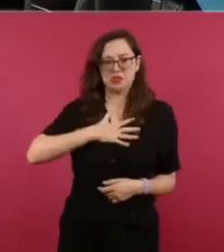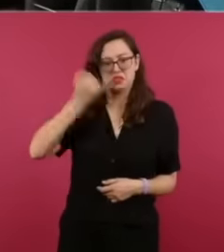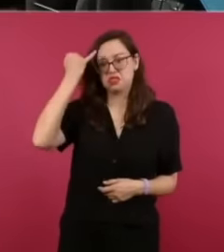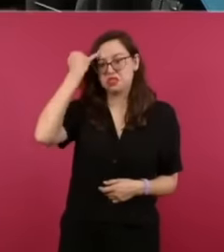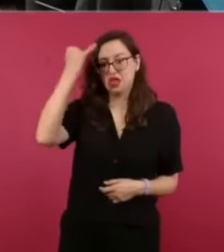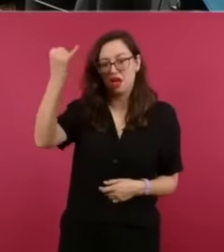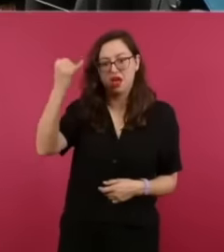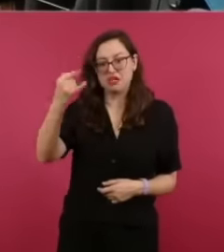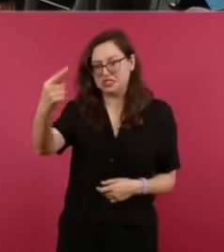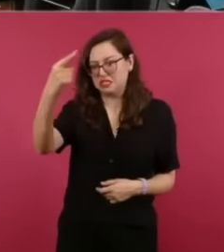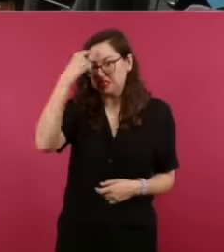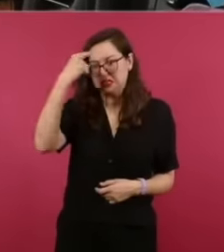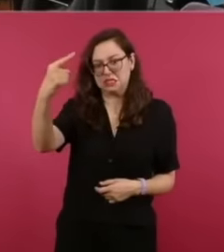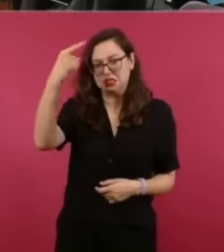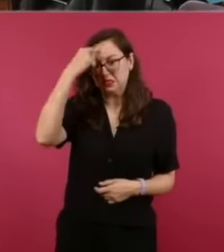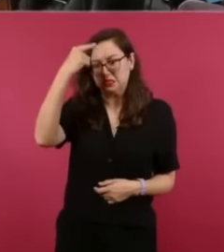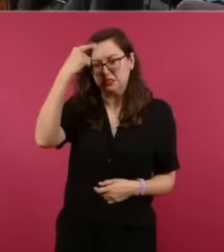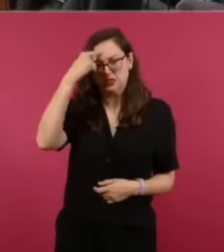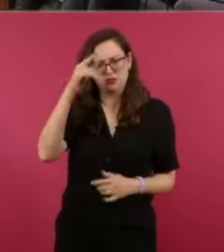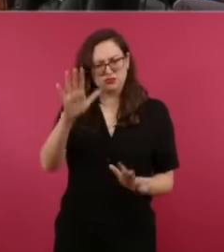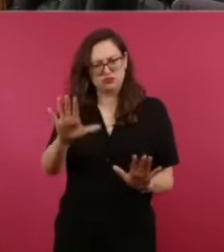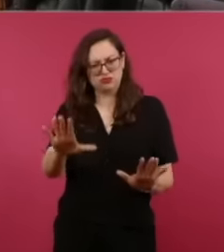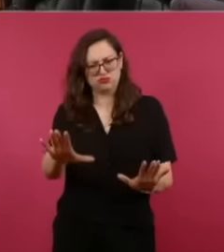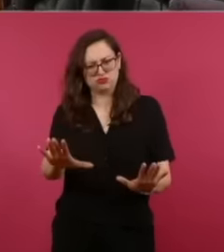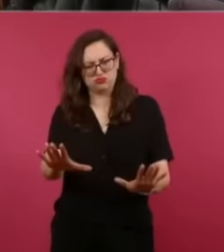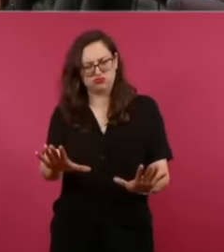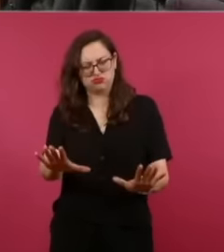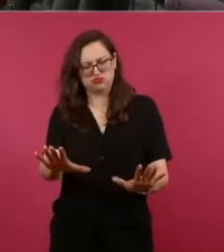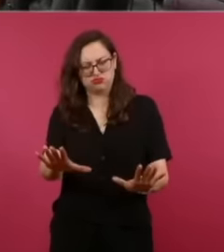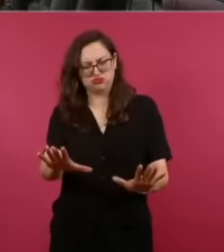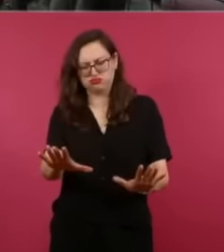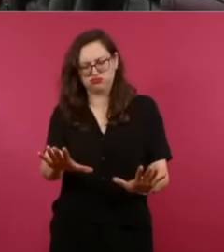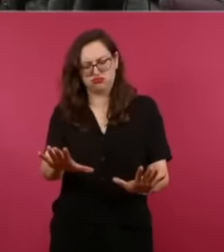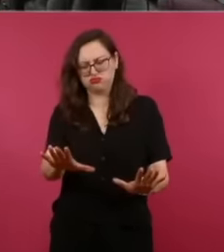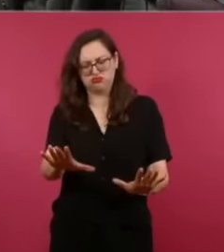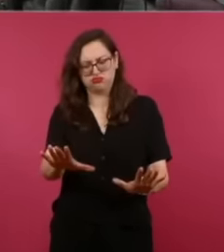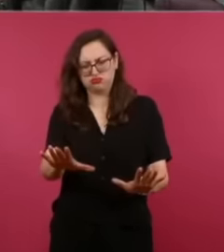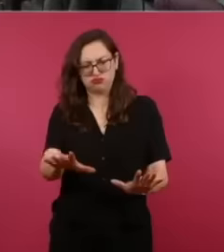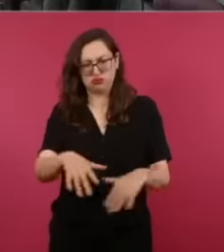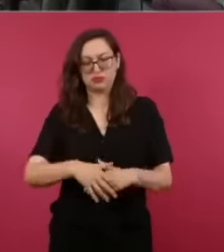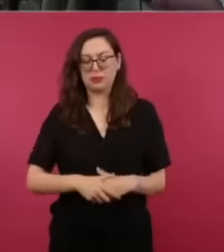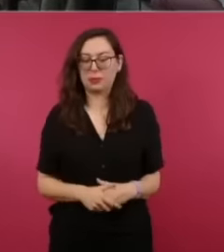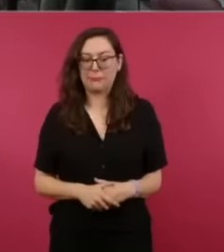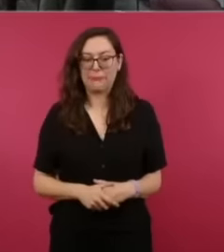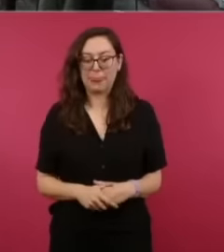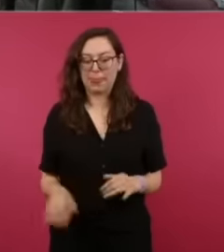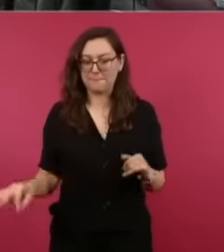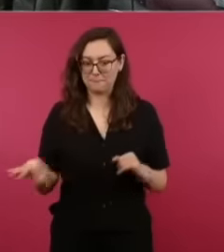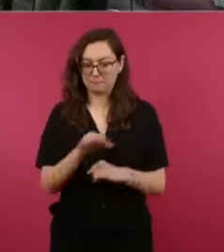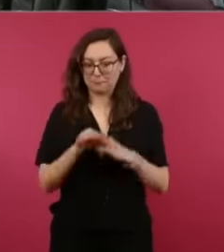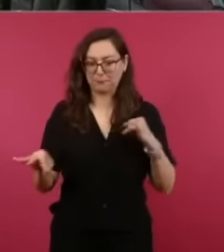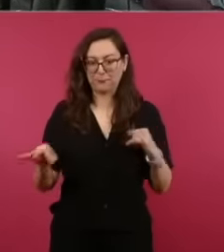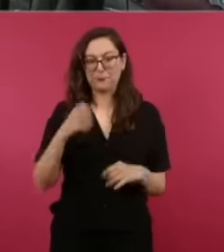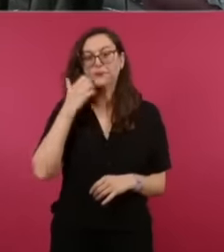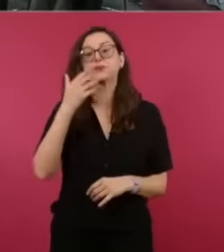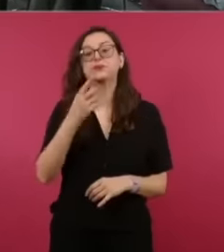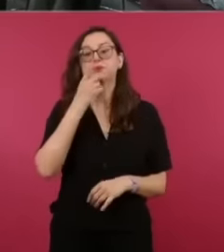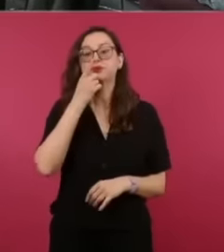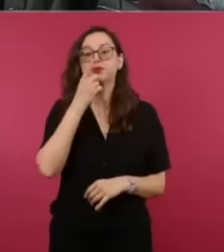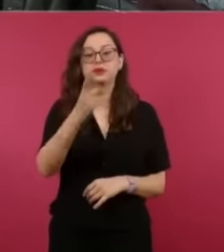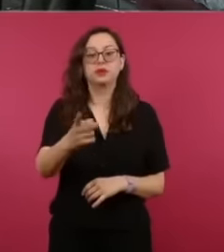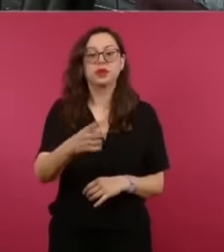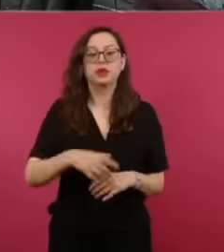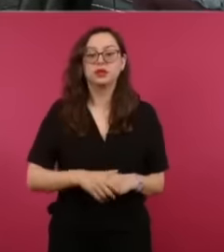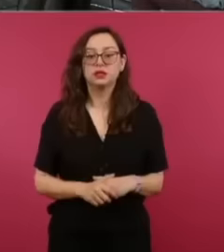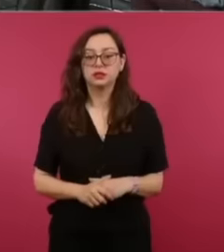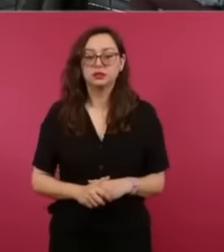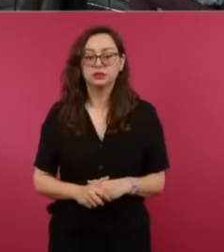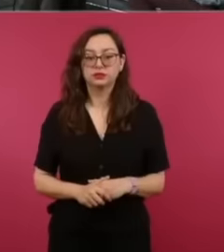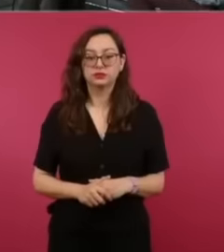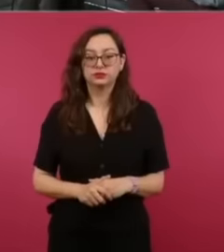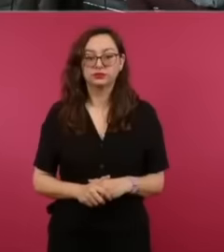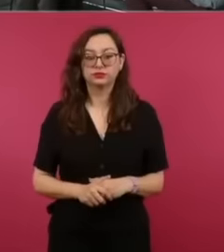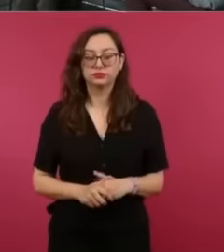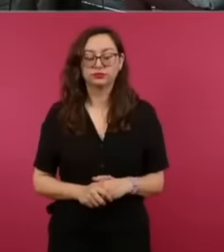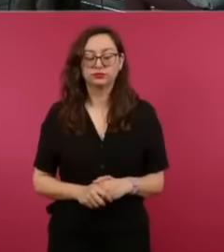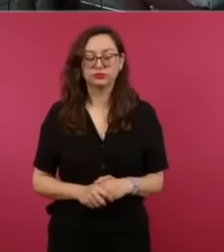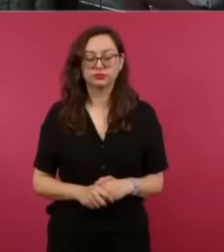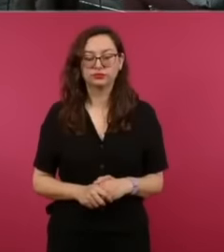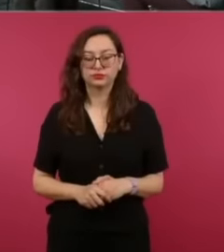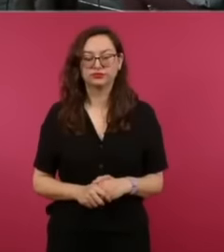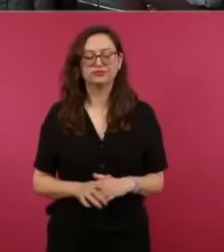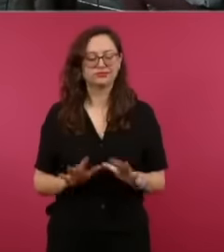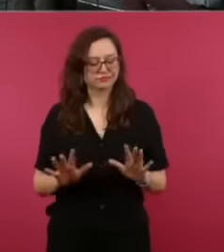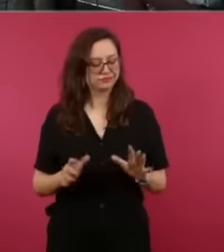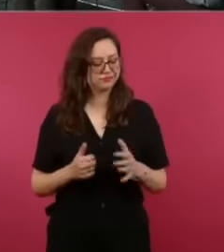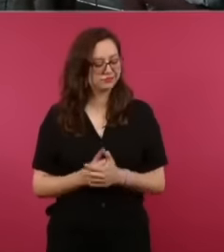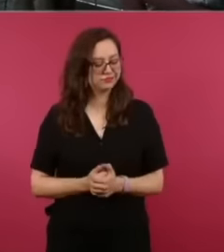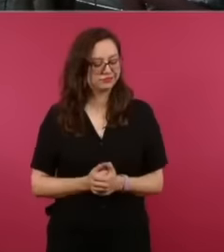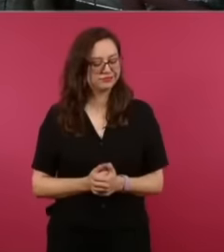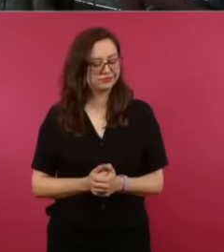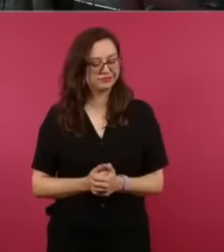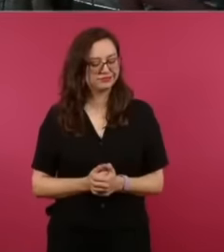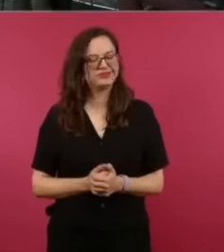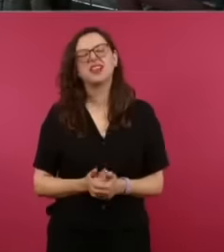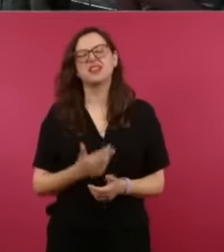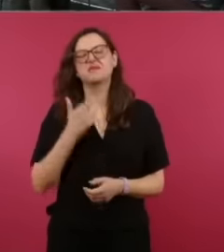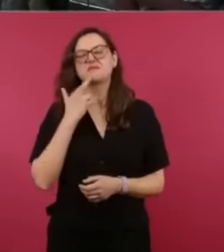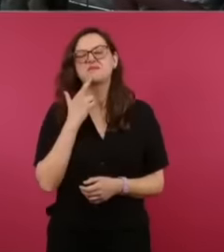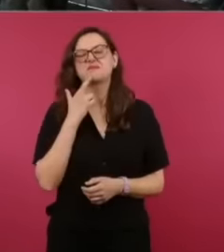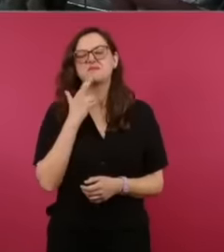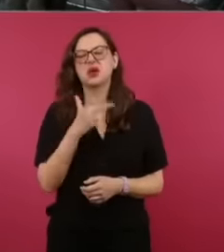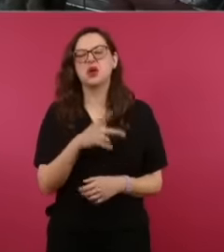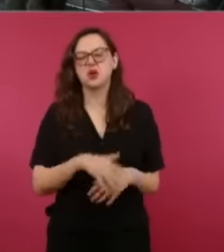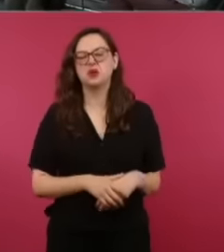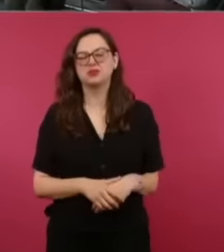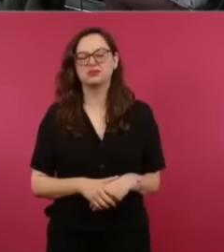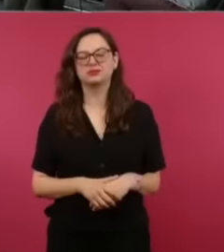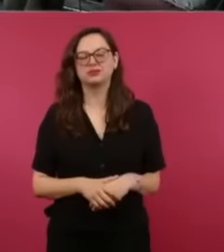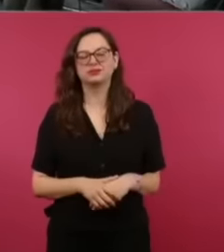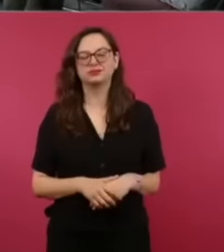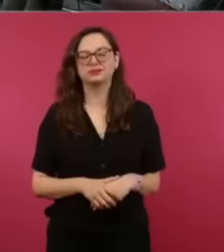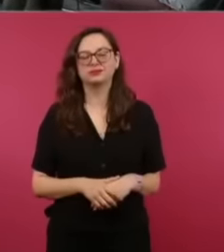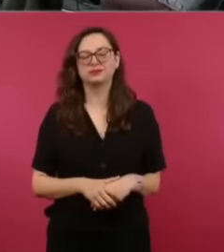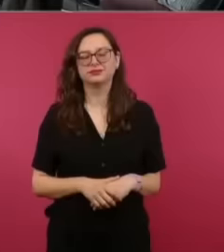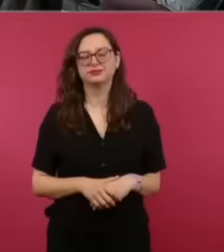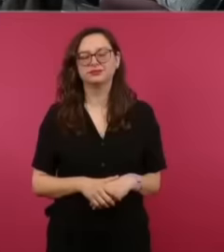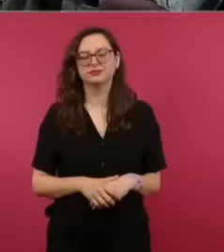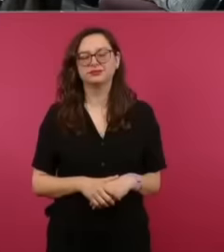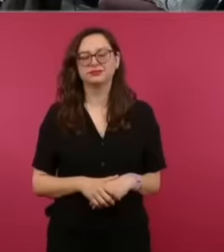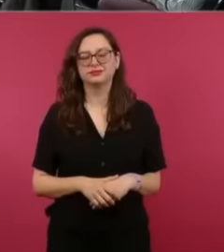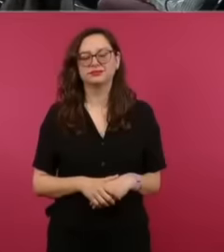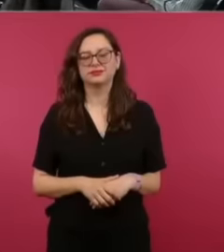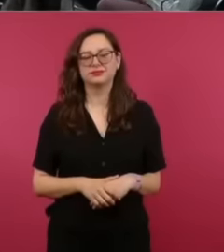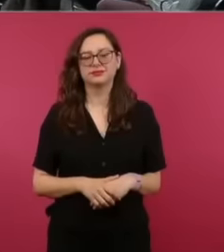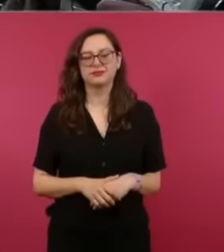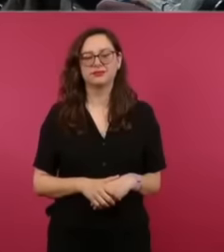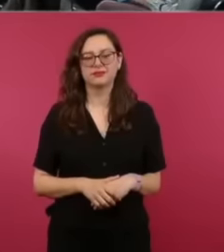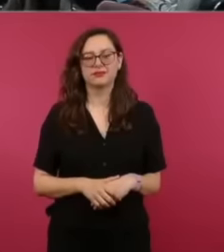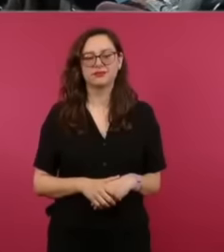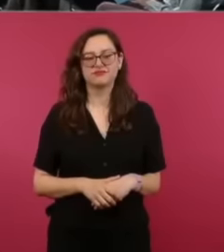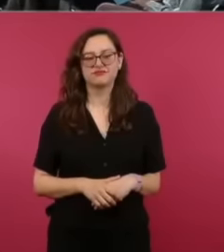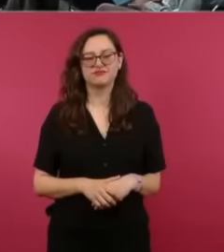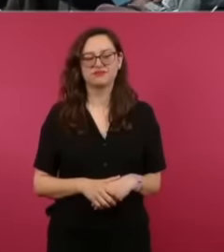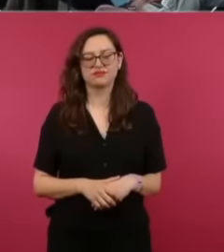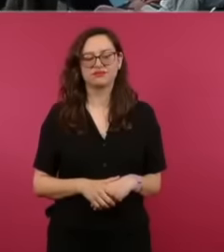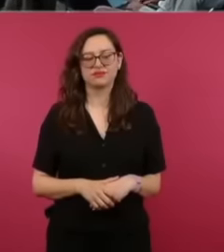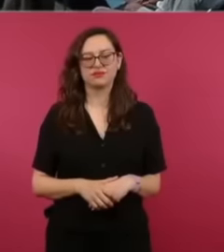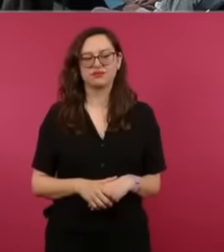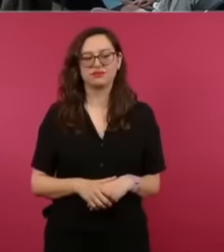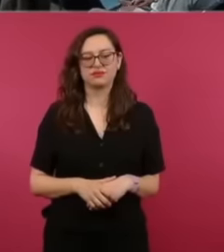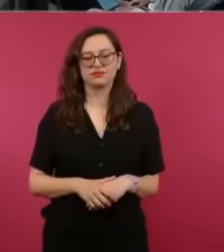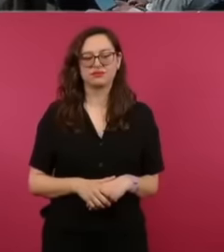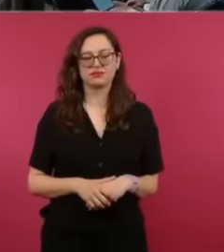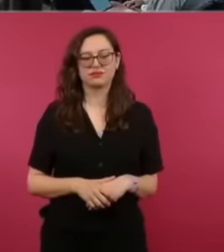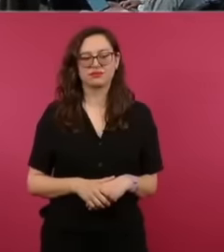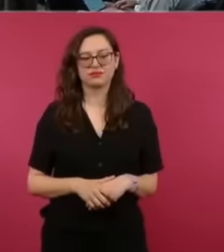fanaticism put to finish this we are going to end with one of Tell some people that I do not want